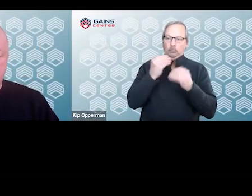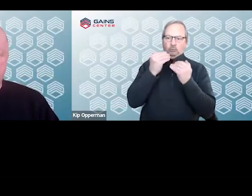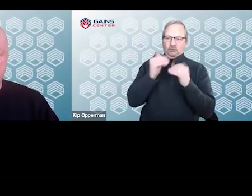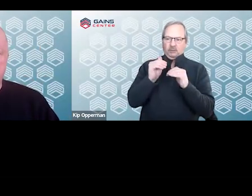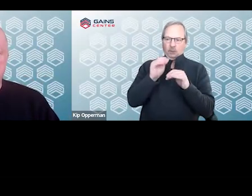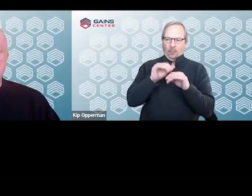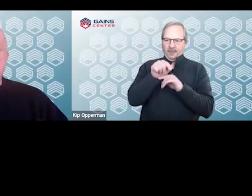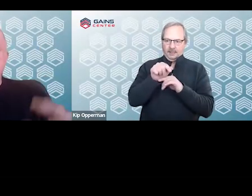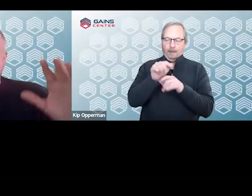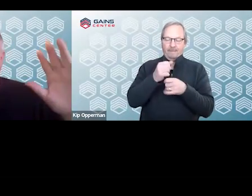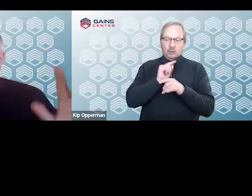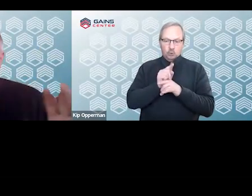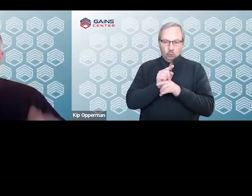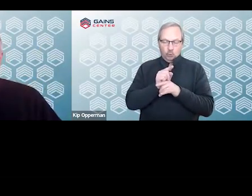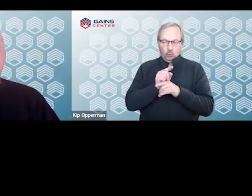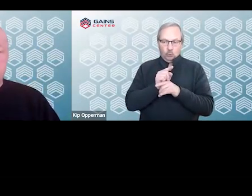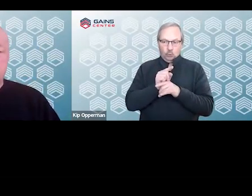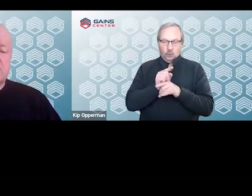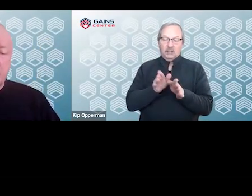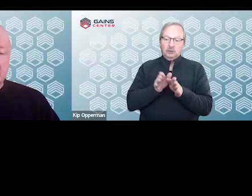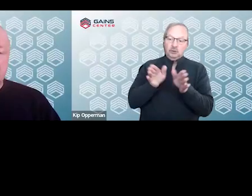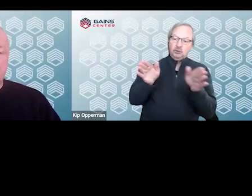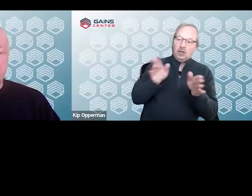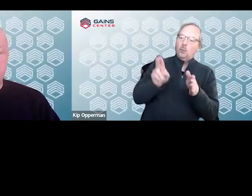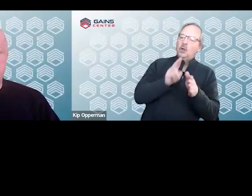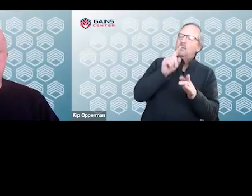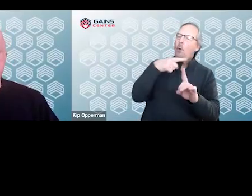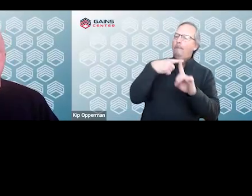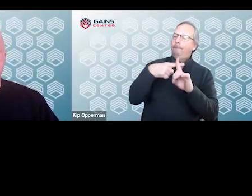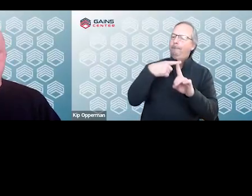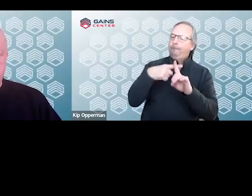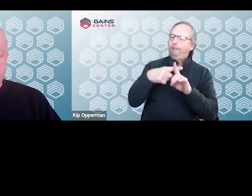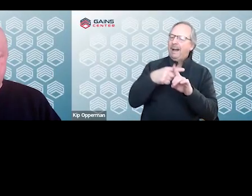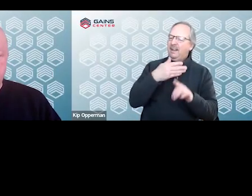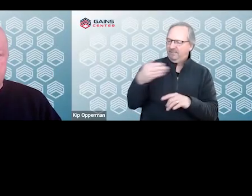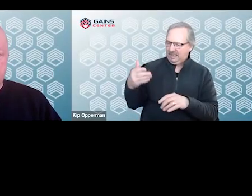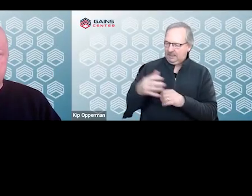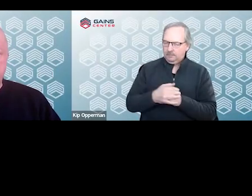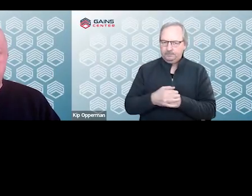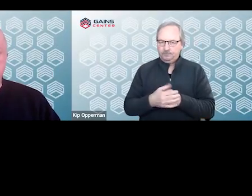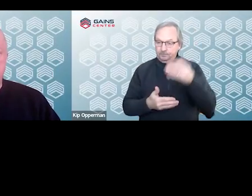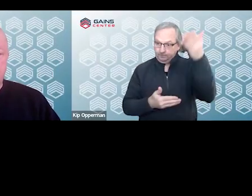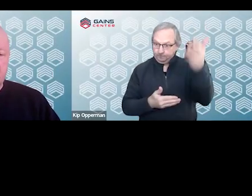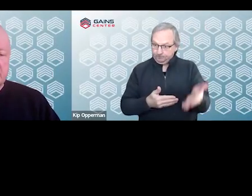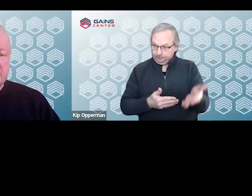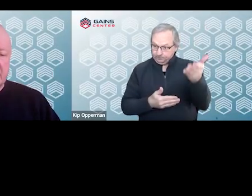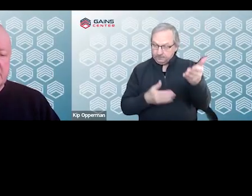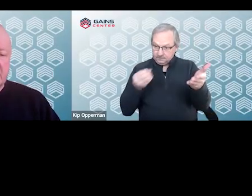and make sure that they're generally used for positive things. Here's some data. I'm gonna go through these data